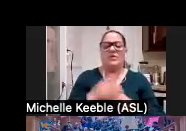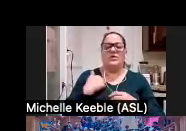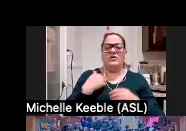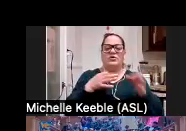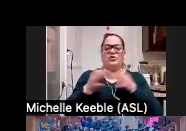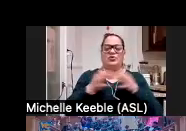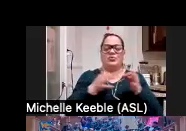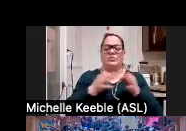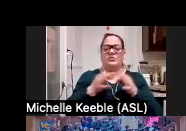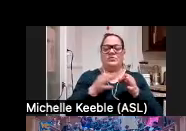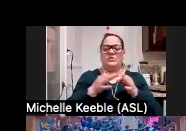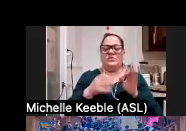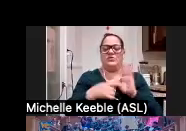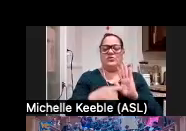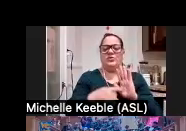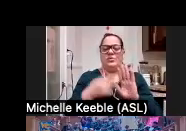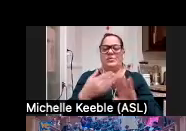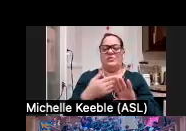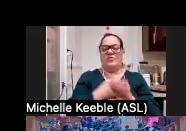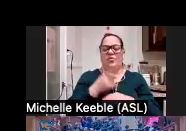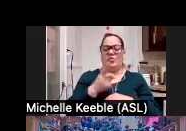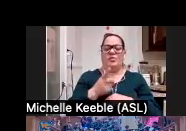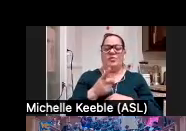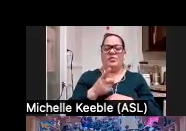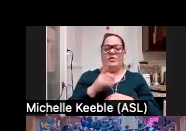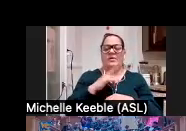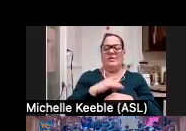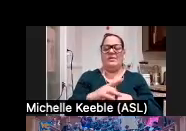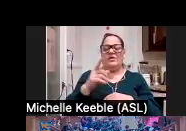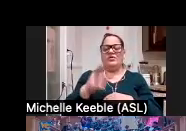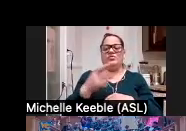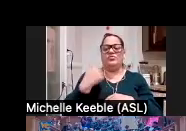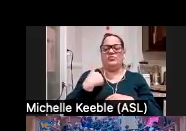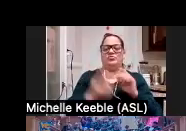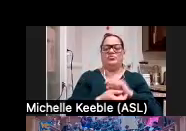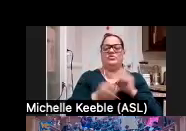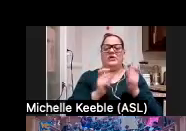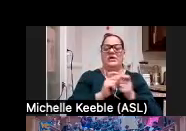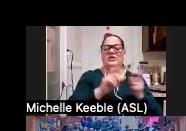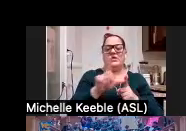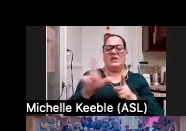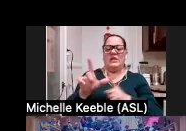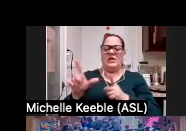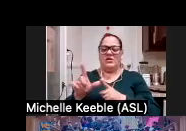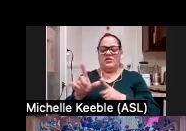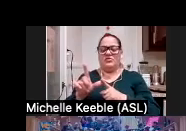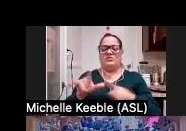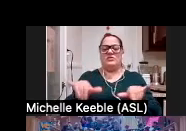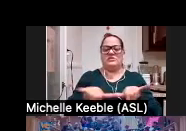of the exhibit before you. It allows you to change the font to change the font size to change the